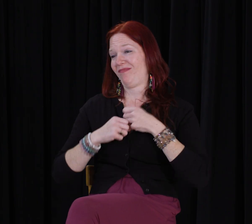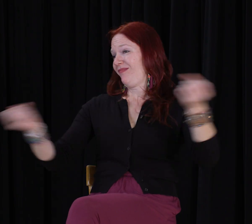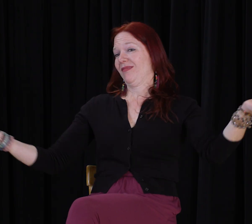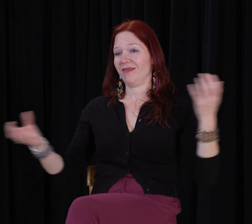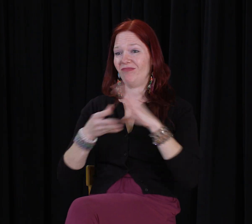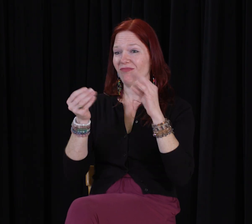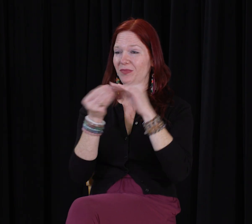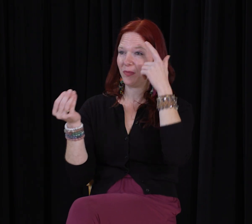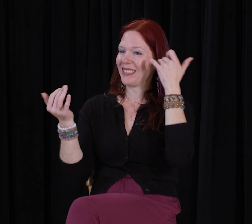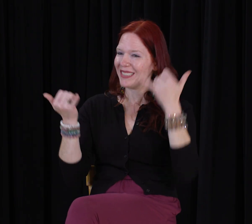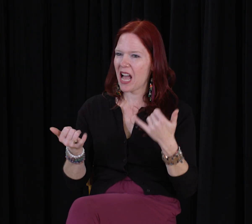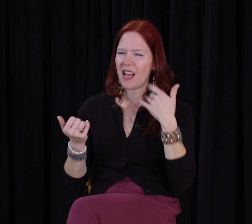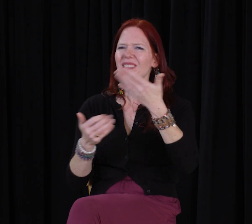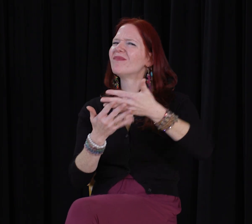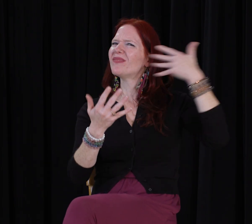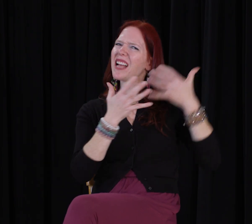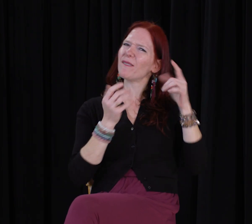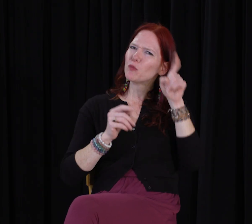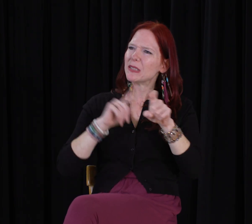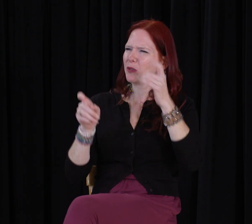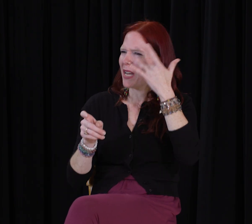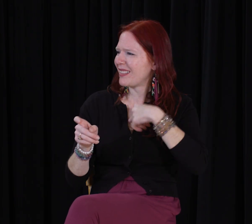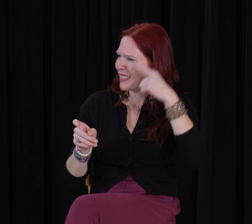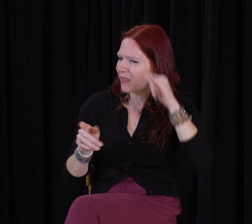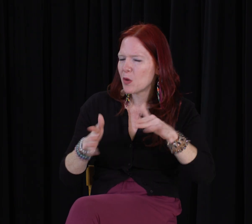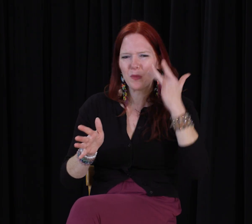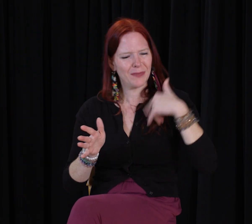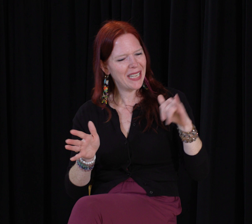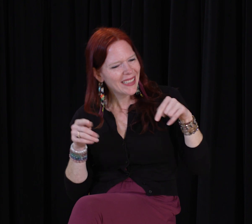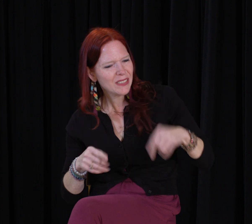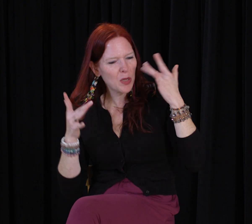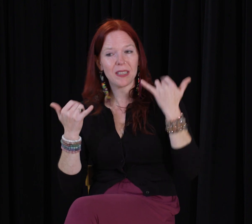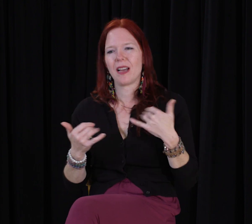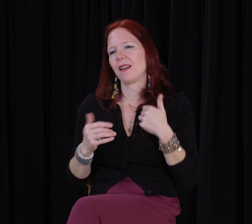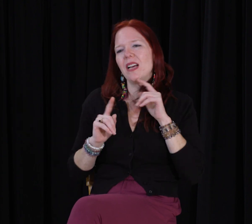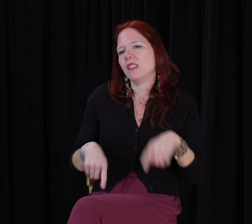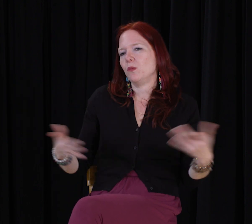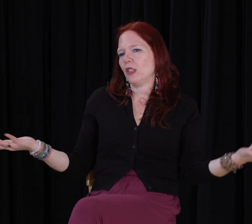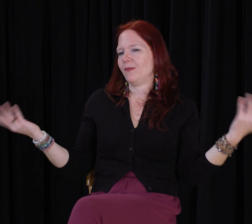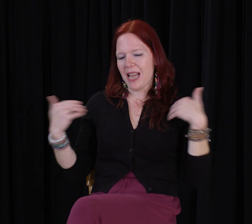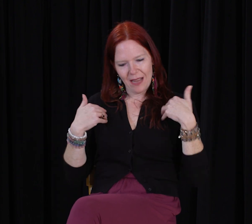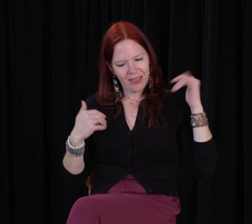and expressing myself. Because now... Well, before then, I was confused. “Why do I think this way? Why am I like this?” Now, I have an answer.